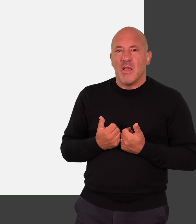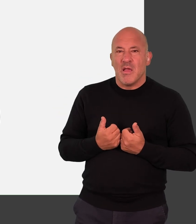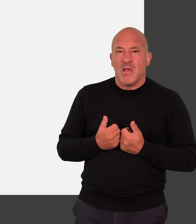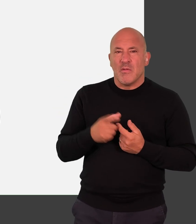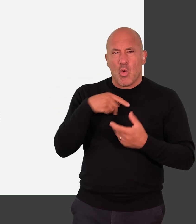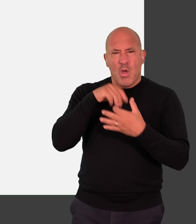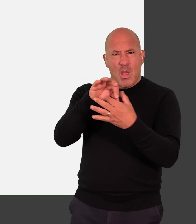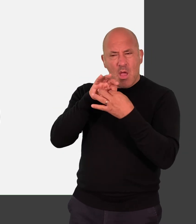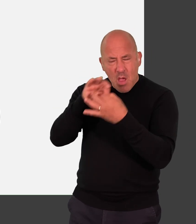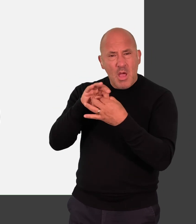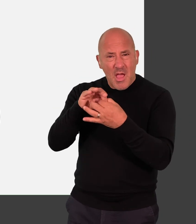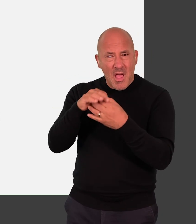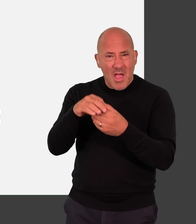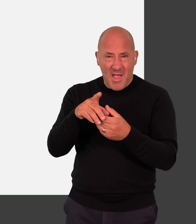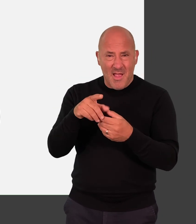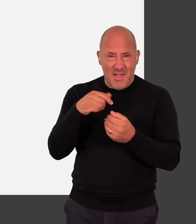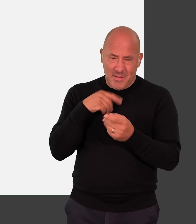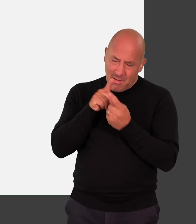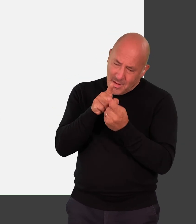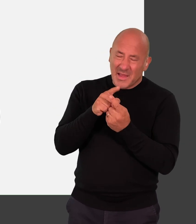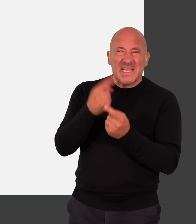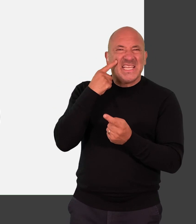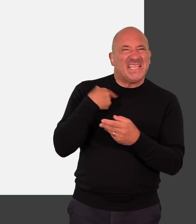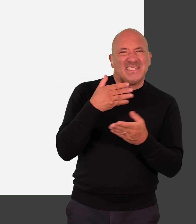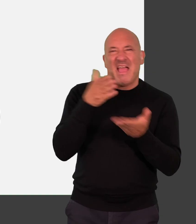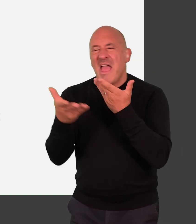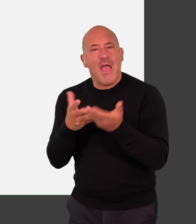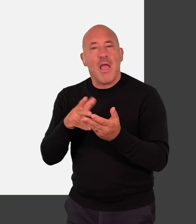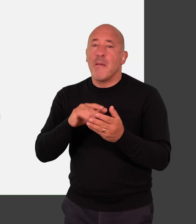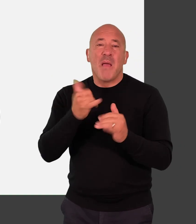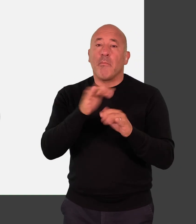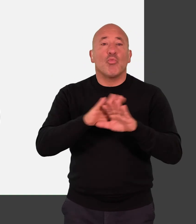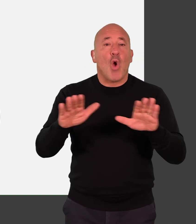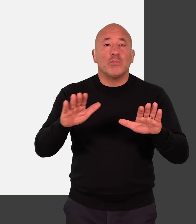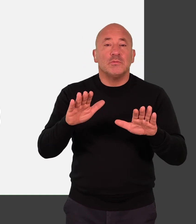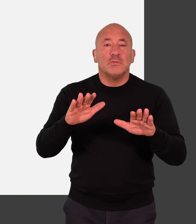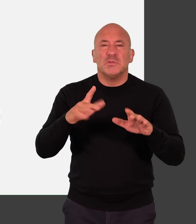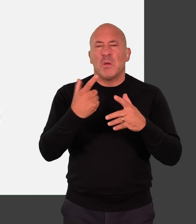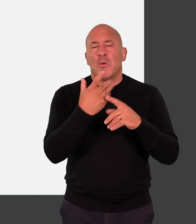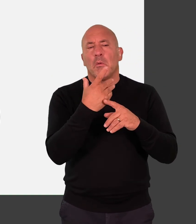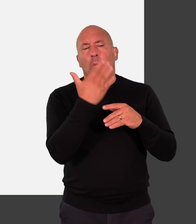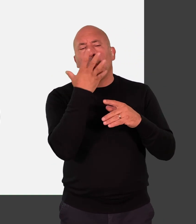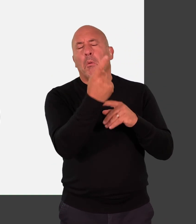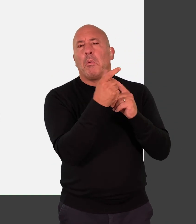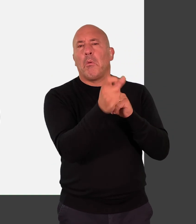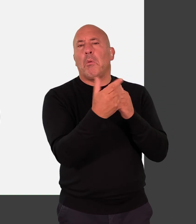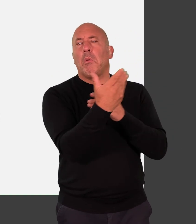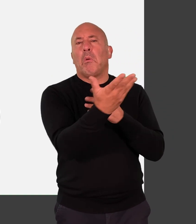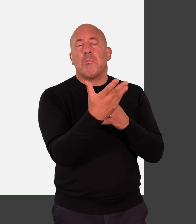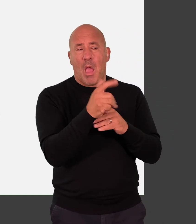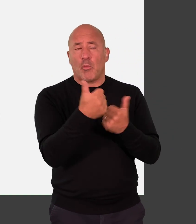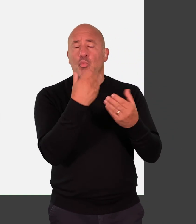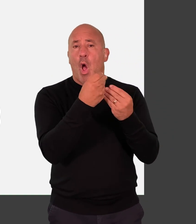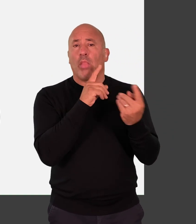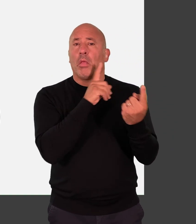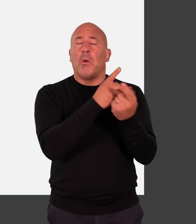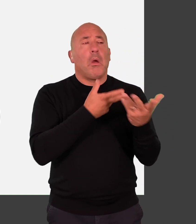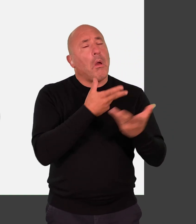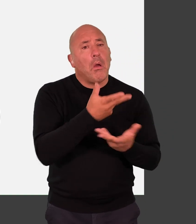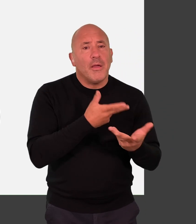Those who are closest are not always the easiest to turn to and someone at an objective distance can be an advantage.